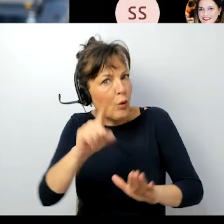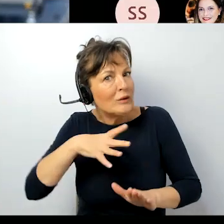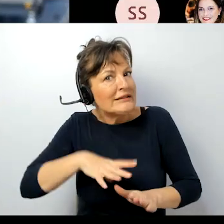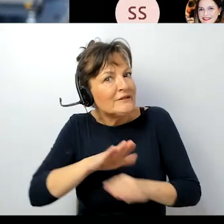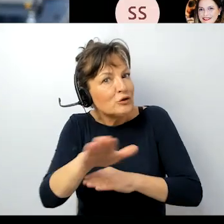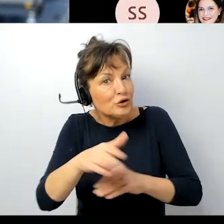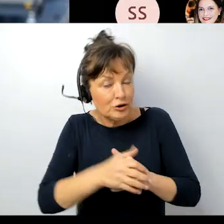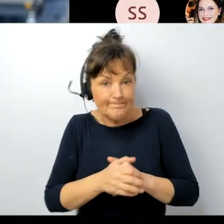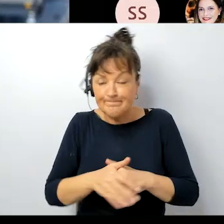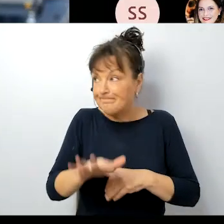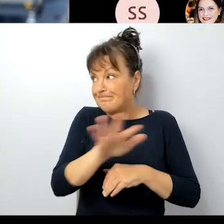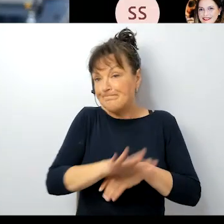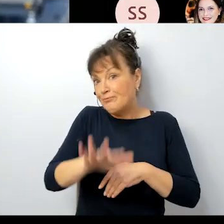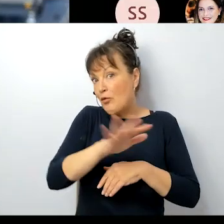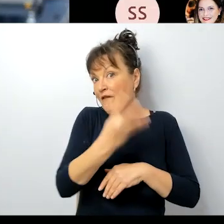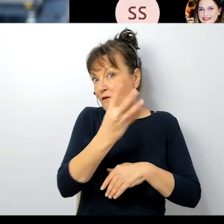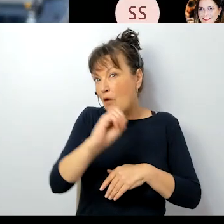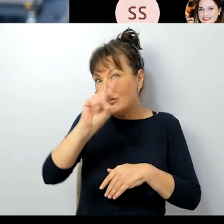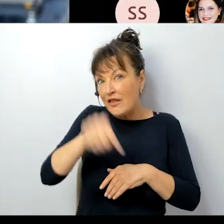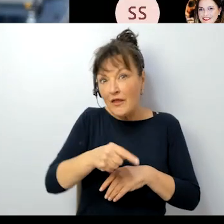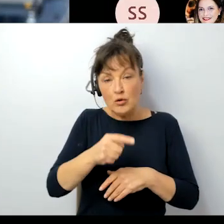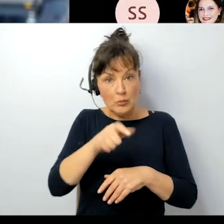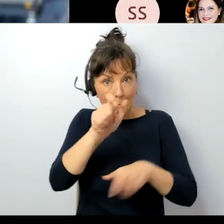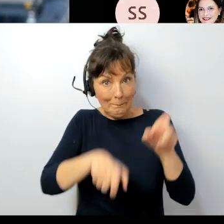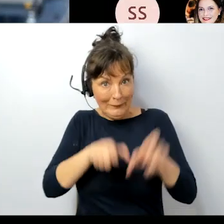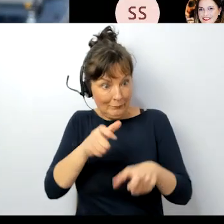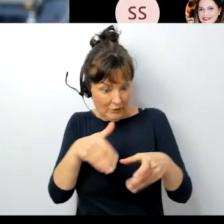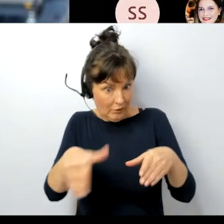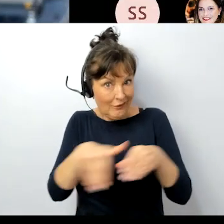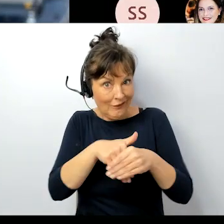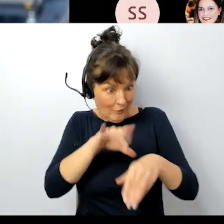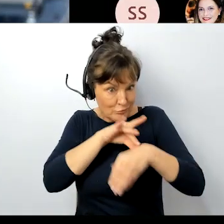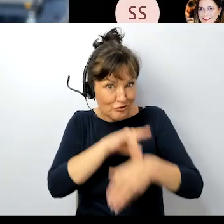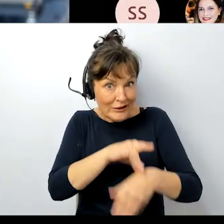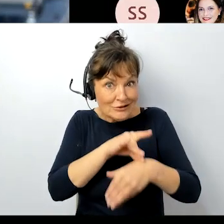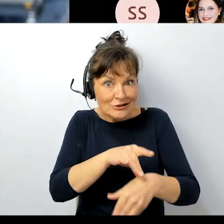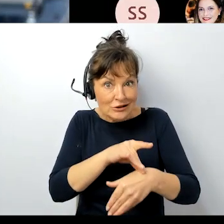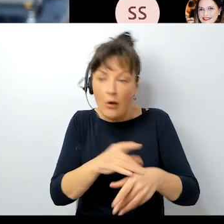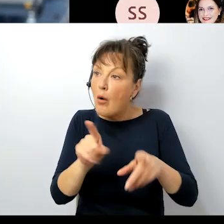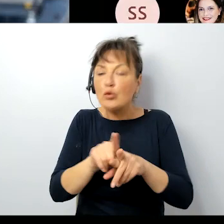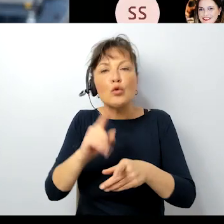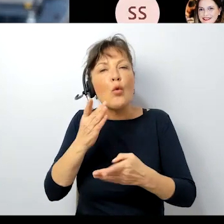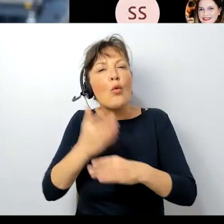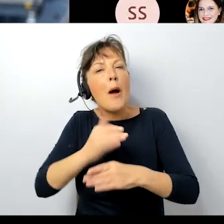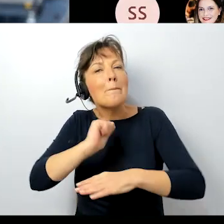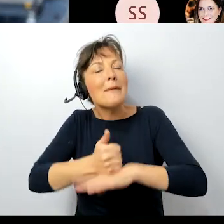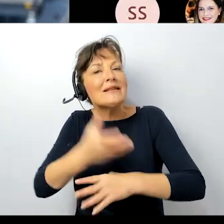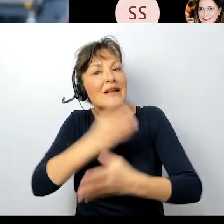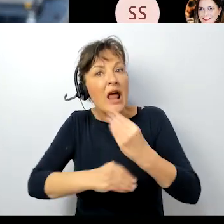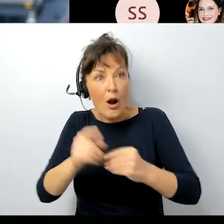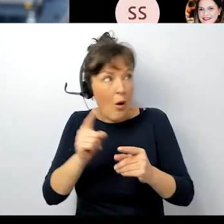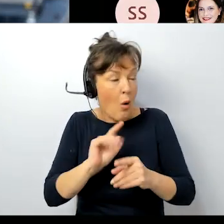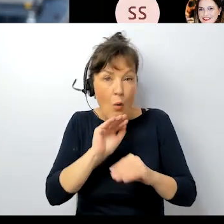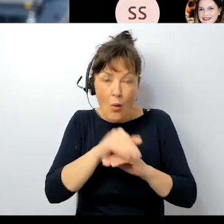skills demand in Scotland today there are around 43,000 people in apprenticeships and work-based